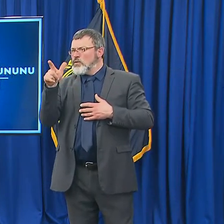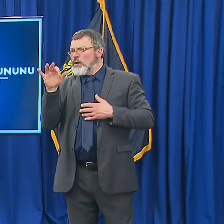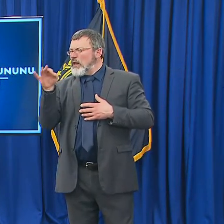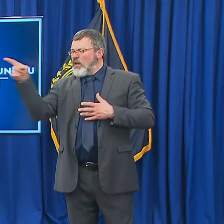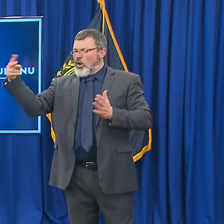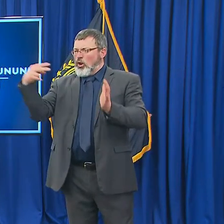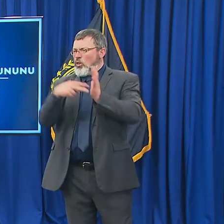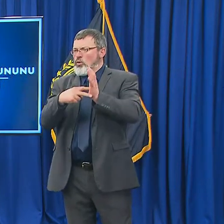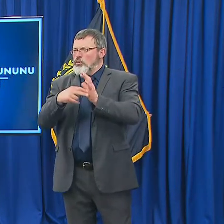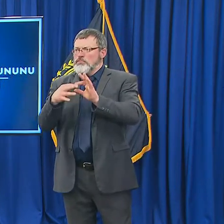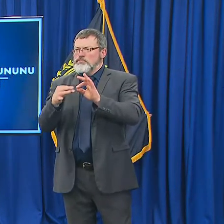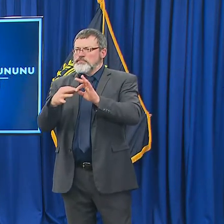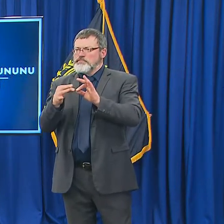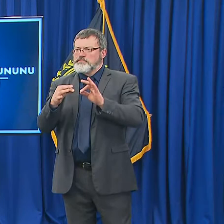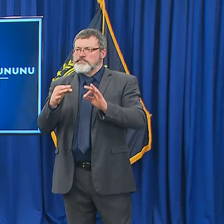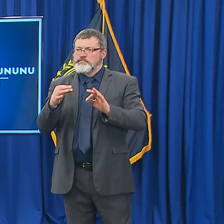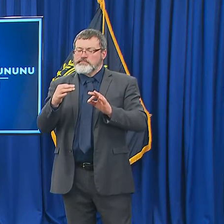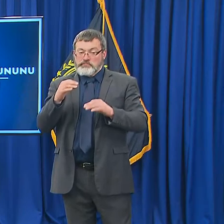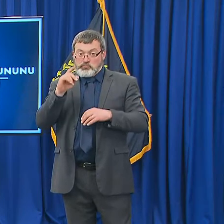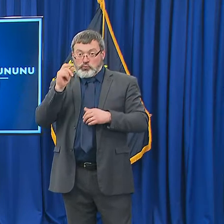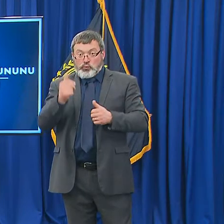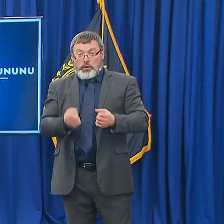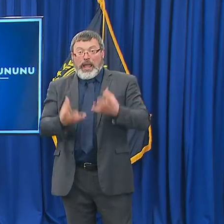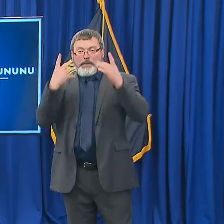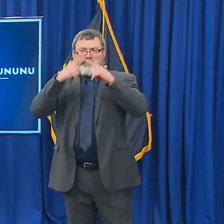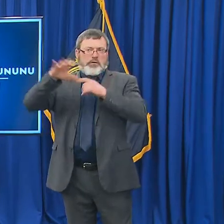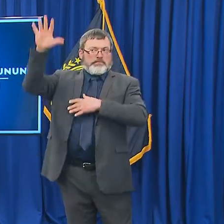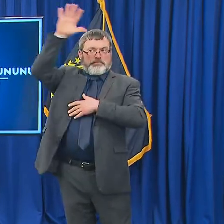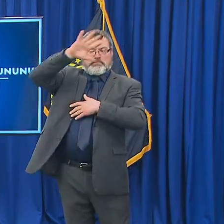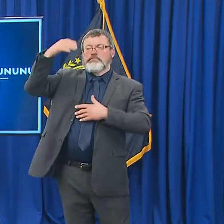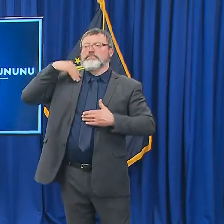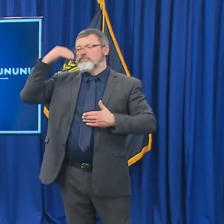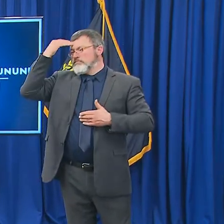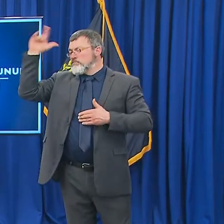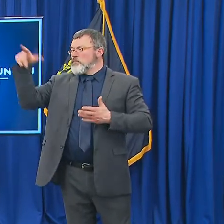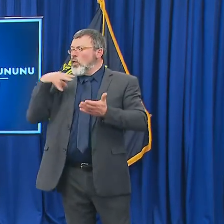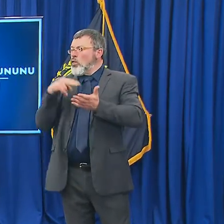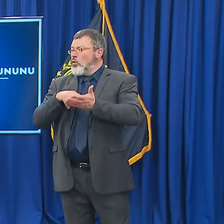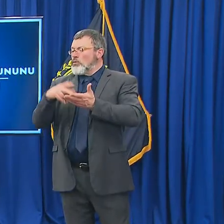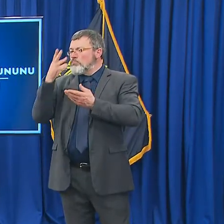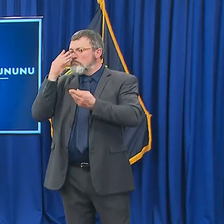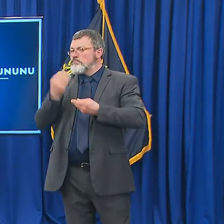that it does it's not limited by any means that we could potentially use the men and women of the National Guard would